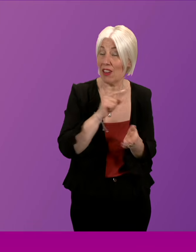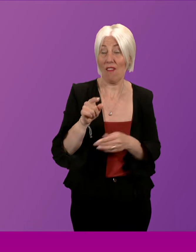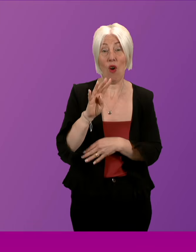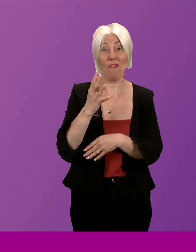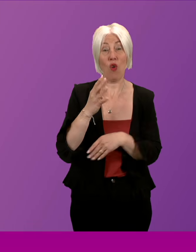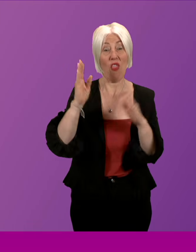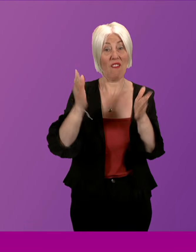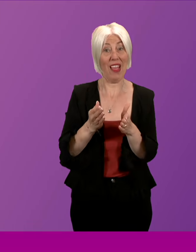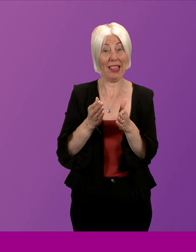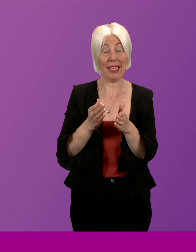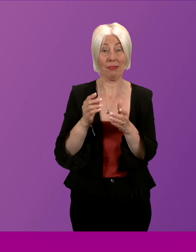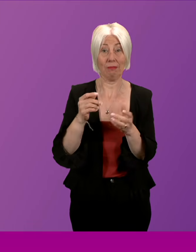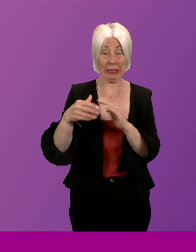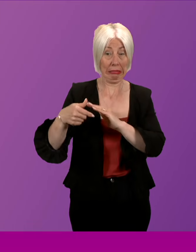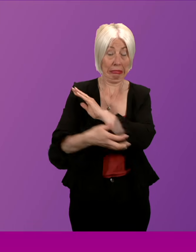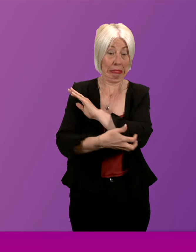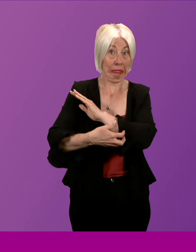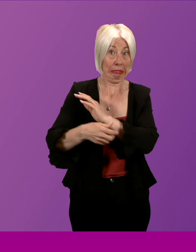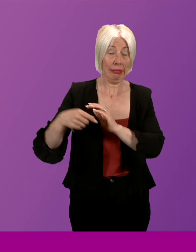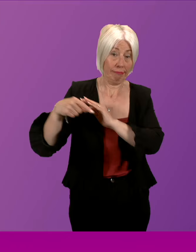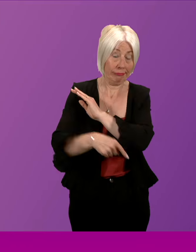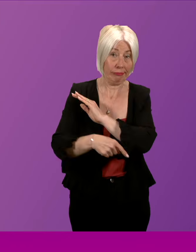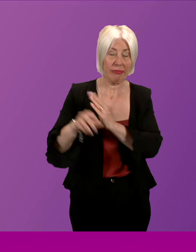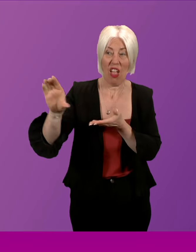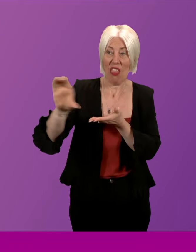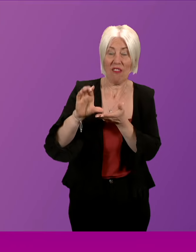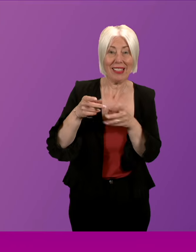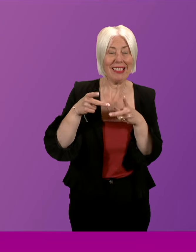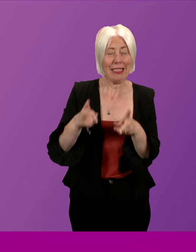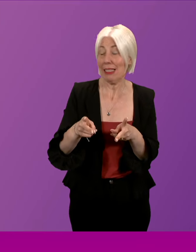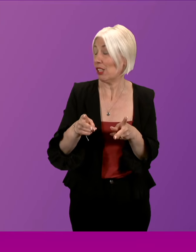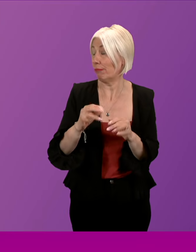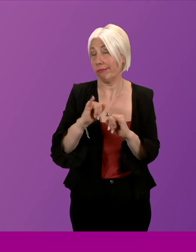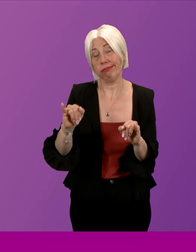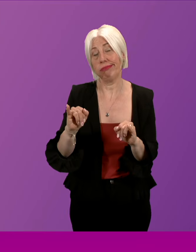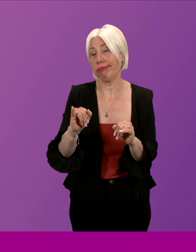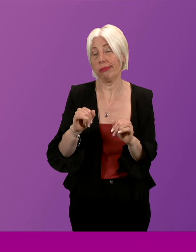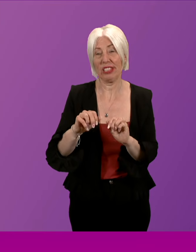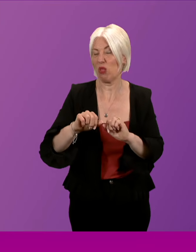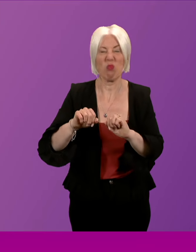College’s recent hardships. The broken funding system also plays a role in disincentivising